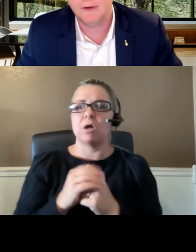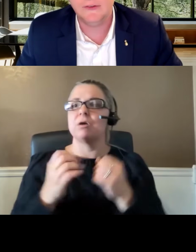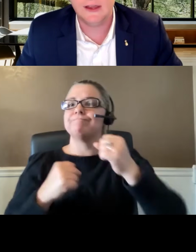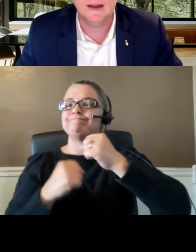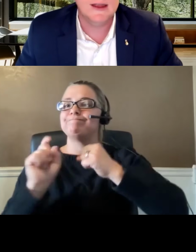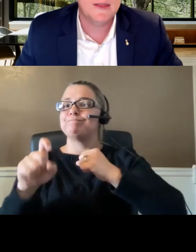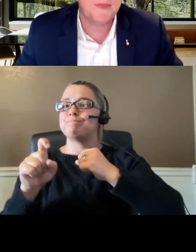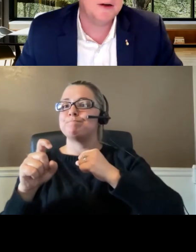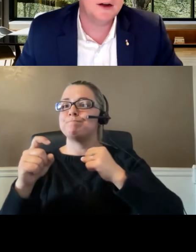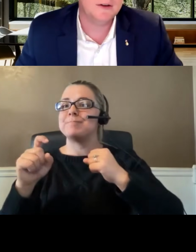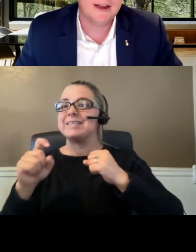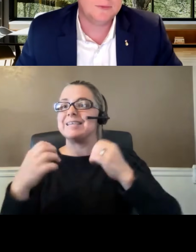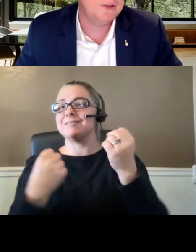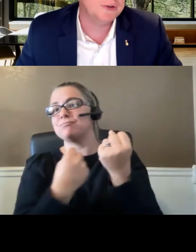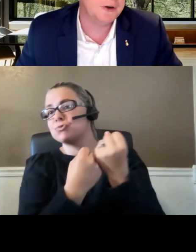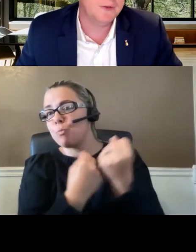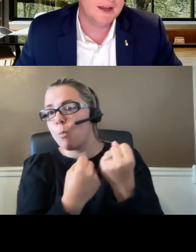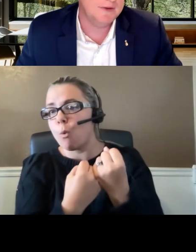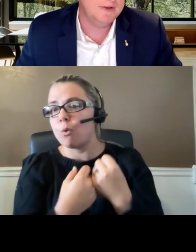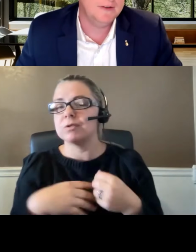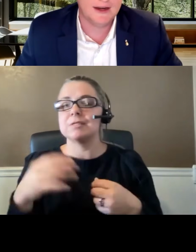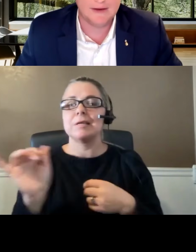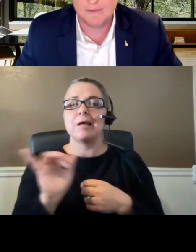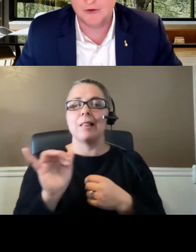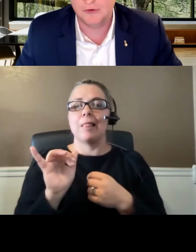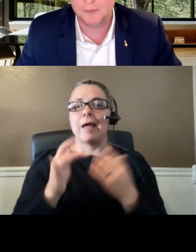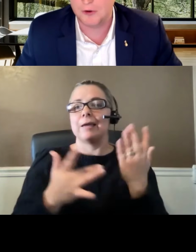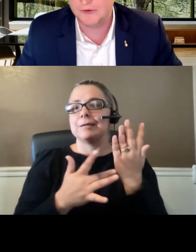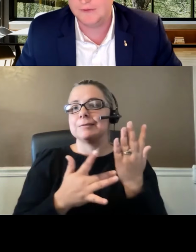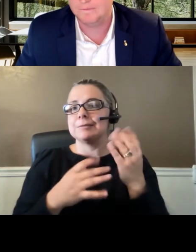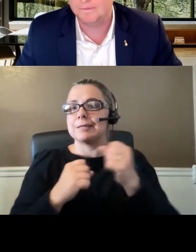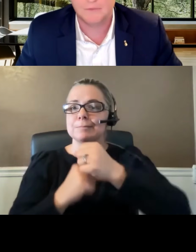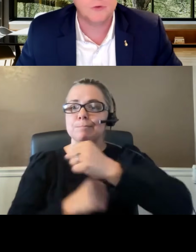So if I say that there are text-based alternatives to images and I say my tool supports it,